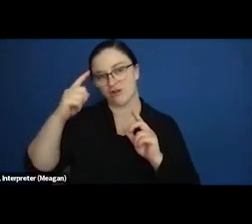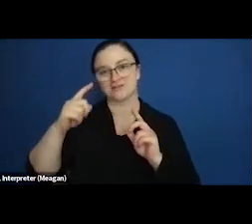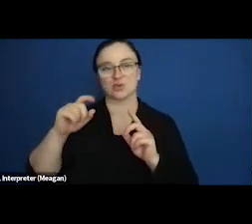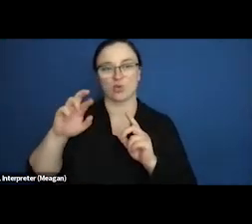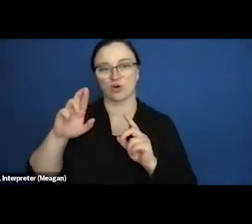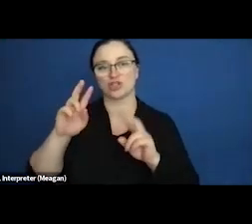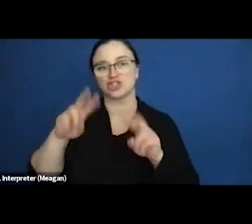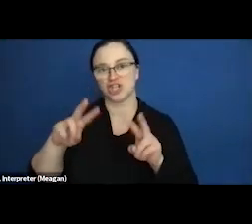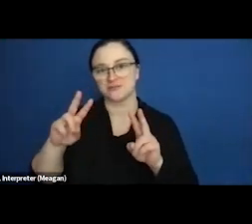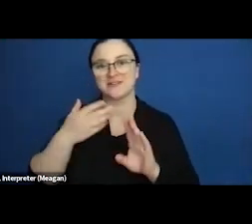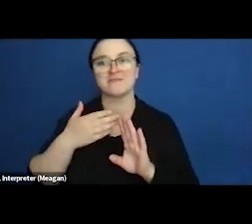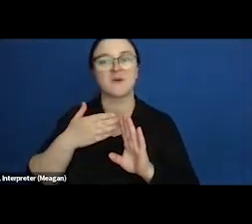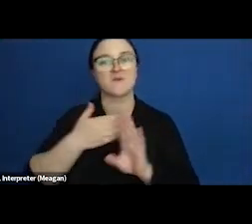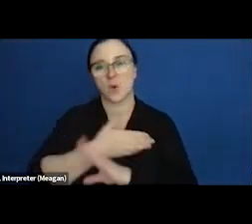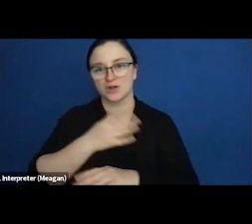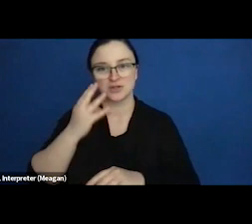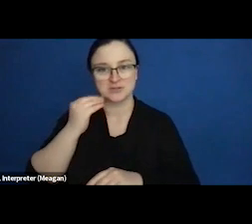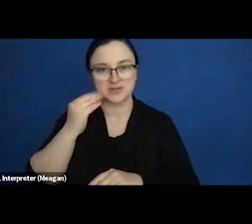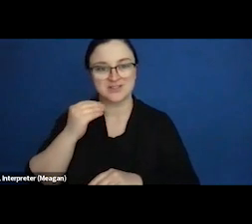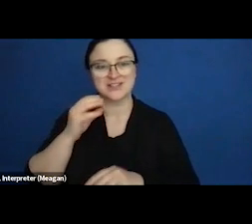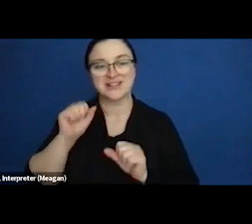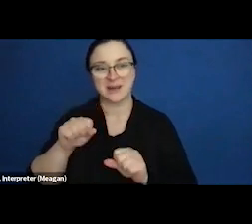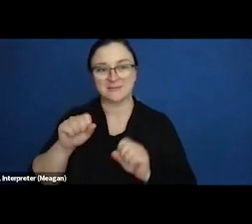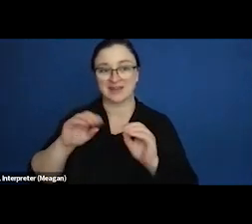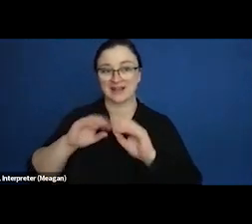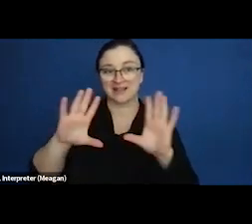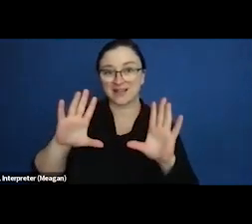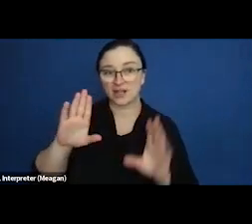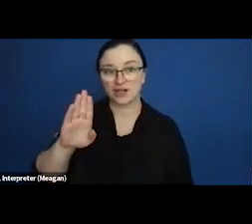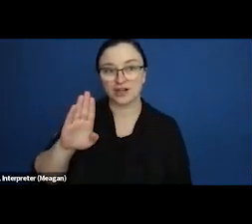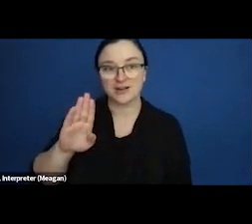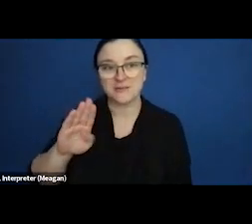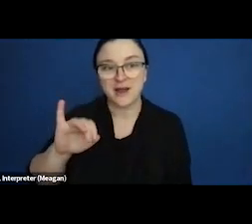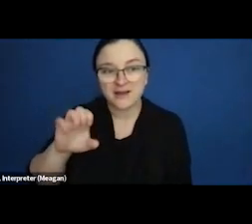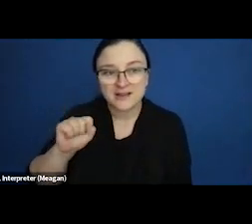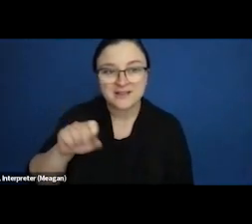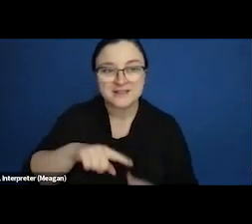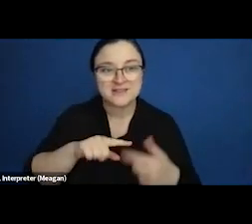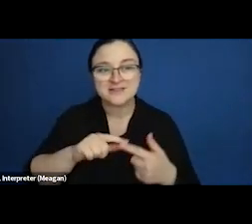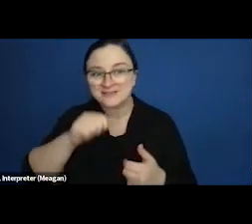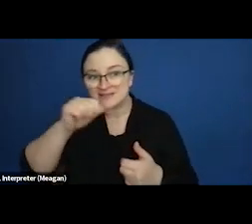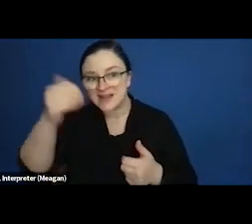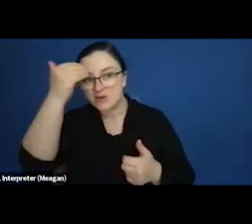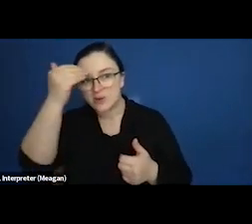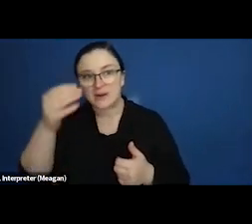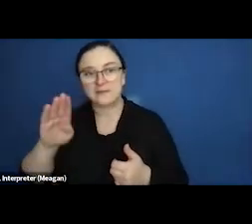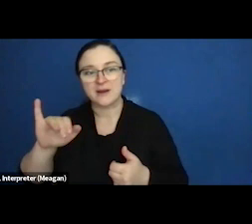which can include explicit bias and gender bias. However, one of the more common forms of bias